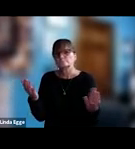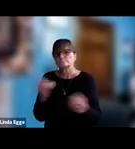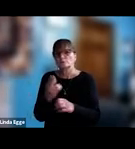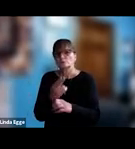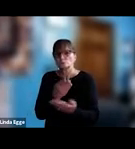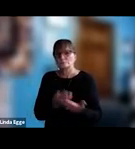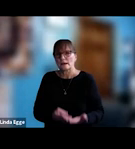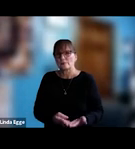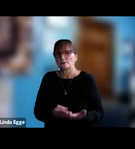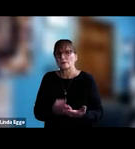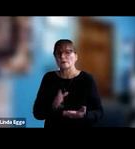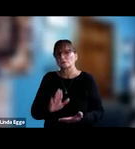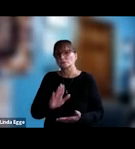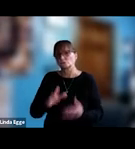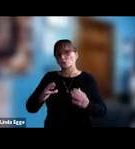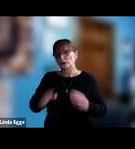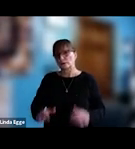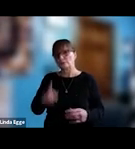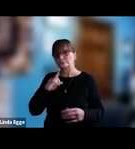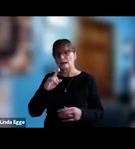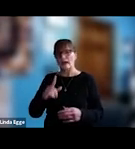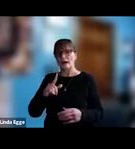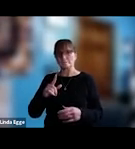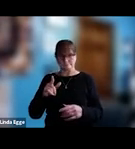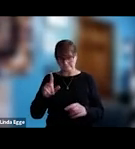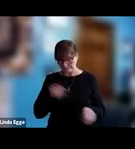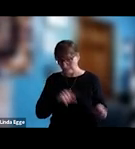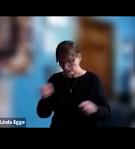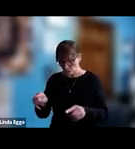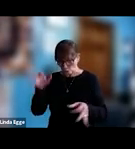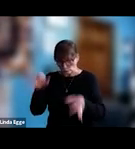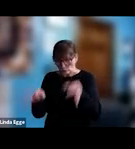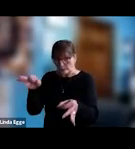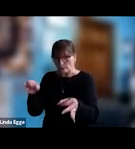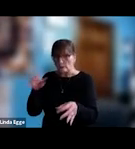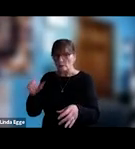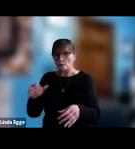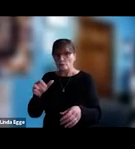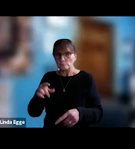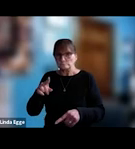is does your client have a competency to stand trial? Were they found incompetent to stand trial?